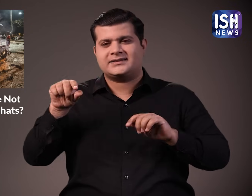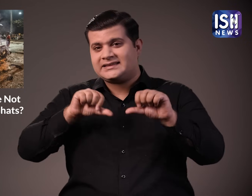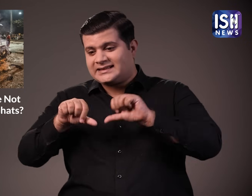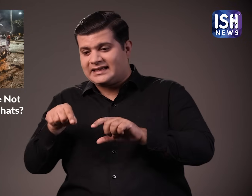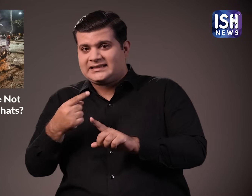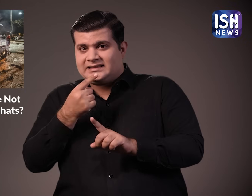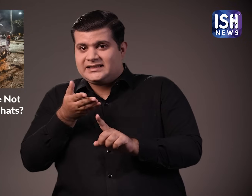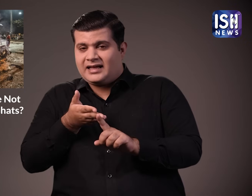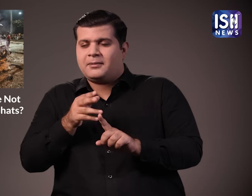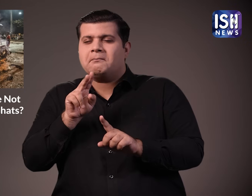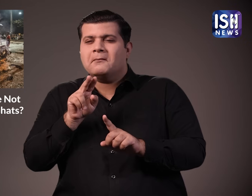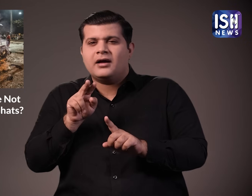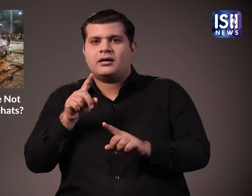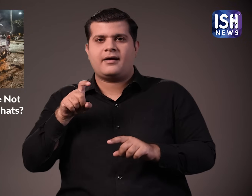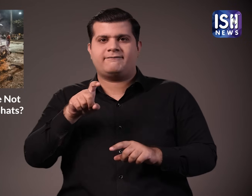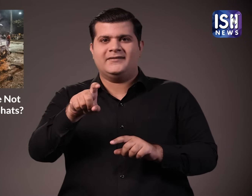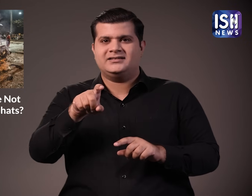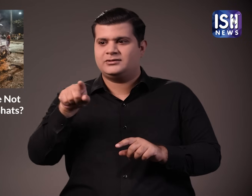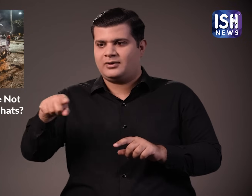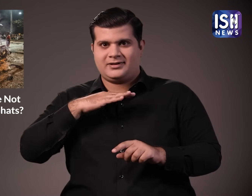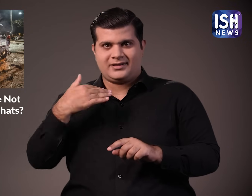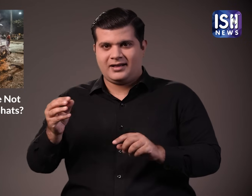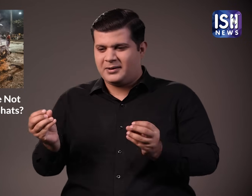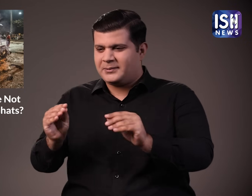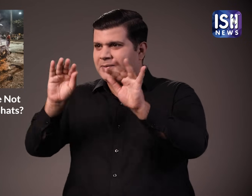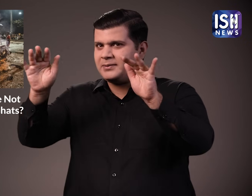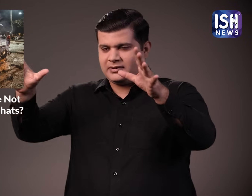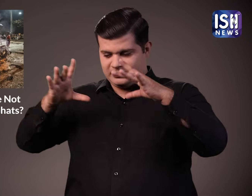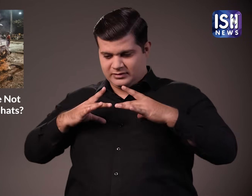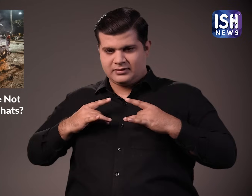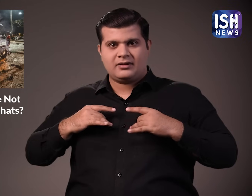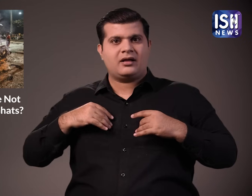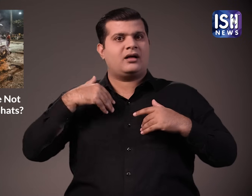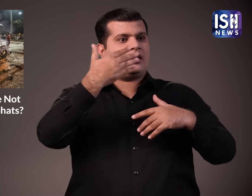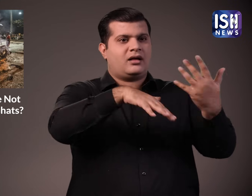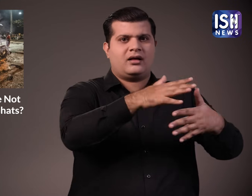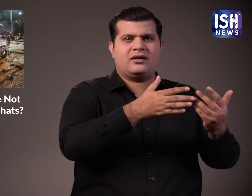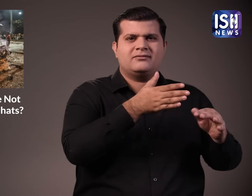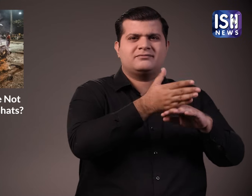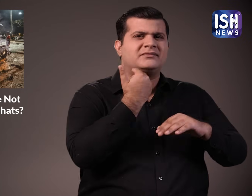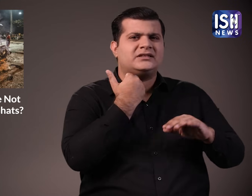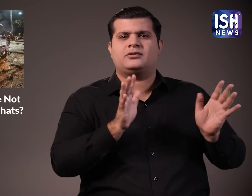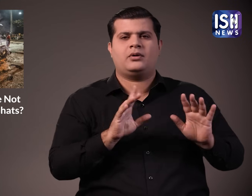Scientifically, viruses from the crematorium could get transferred to other people and harm them.